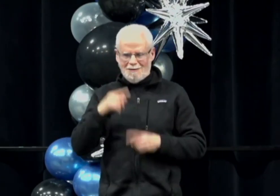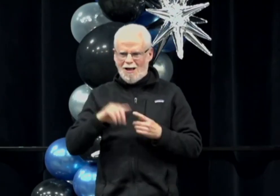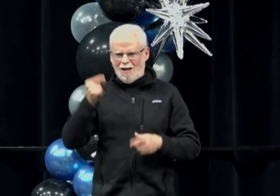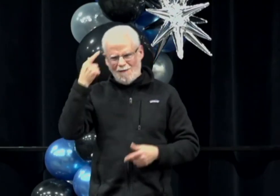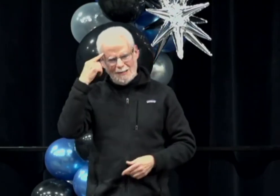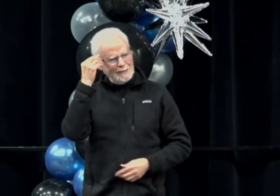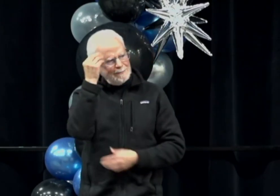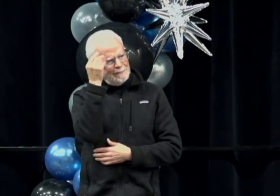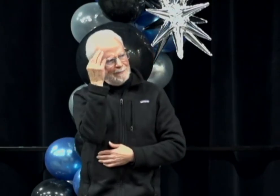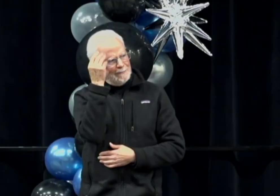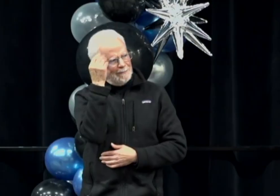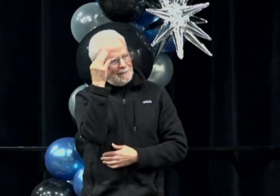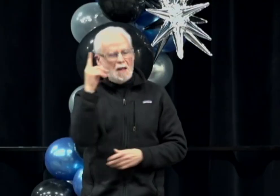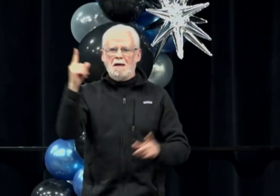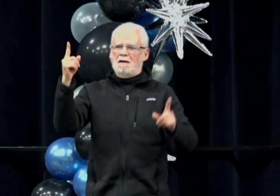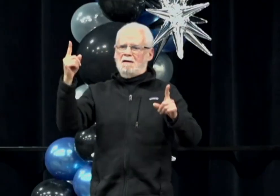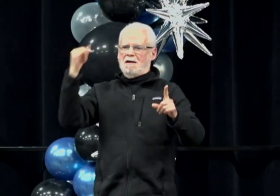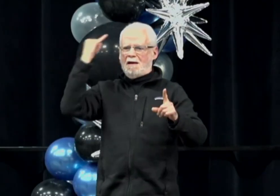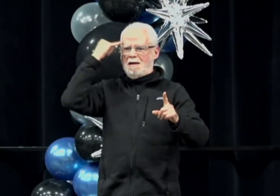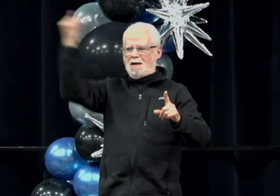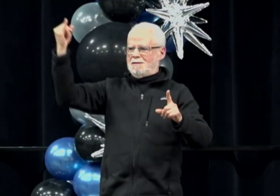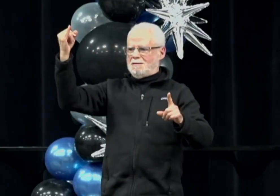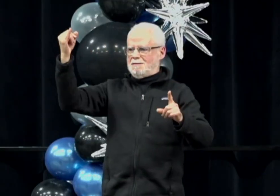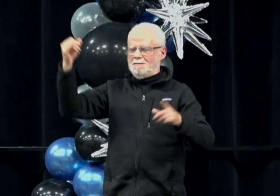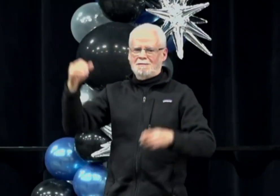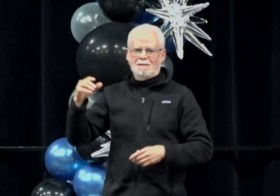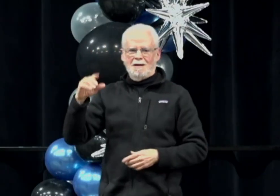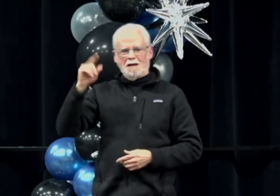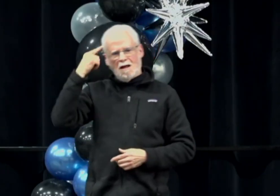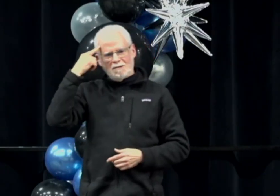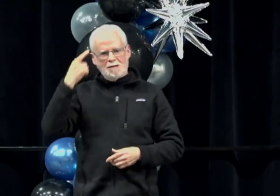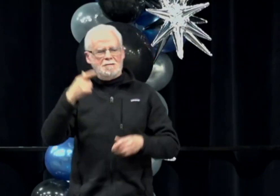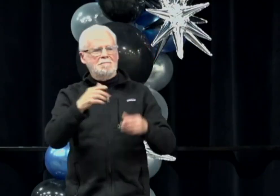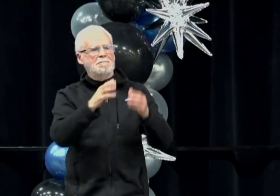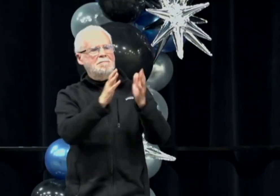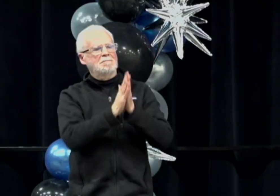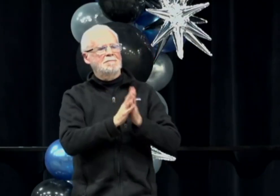very good, in-depth letter to tell the Governor what the department heads had told him. The